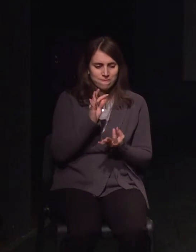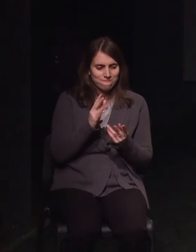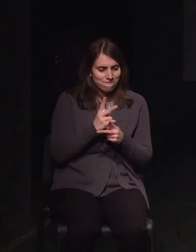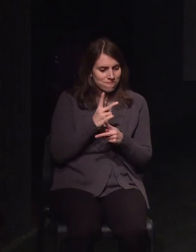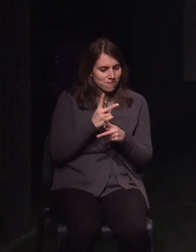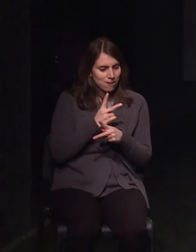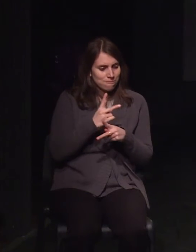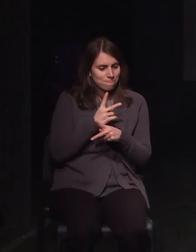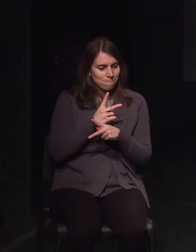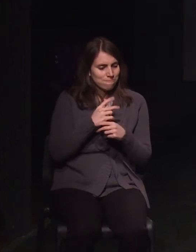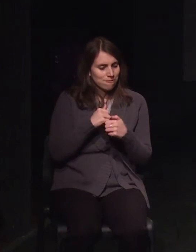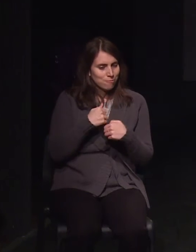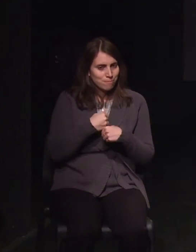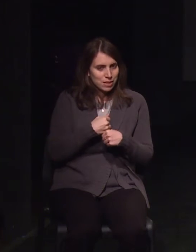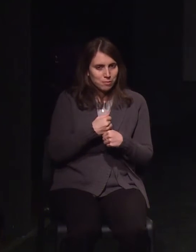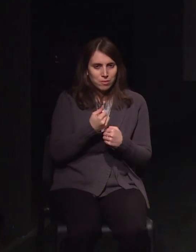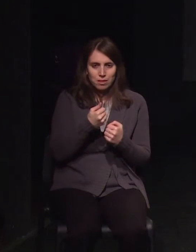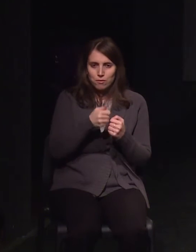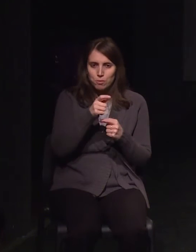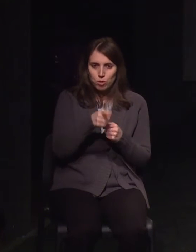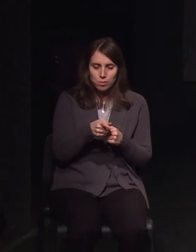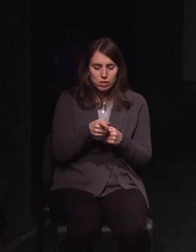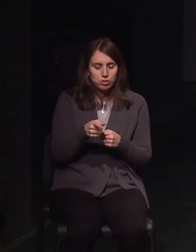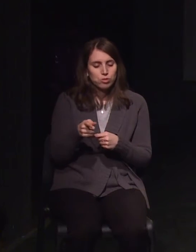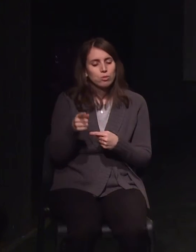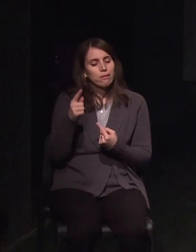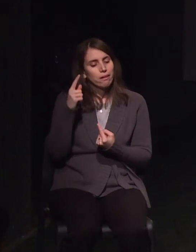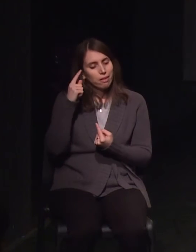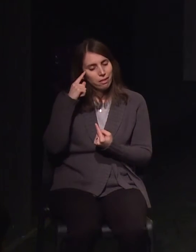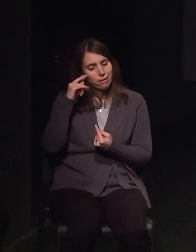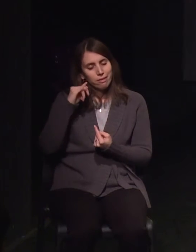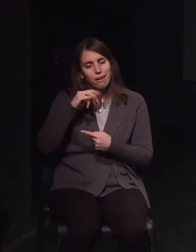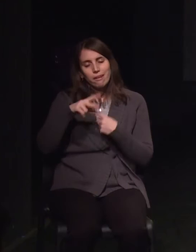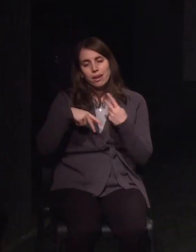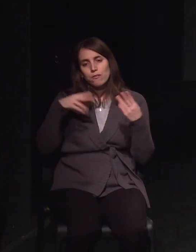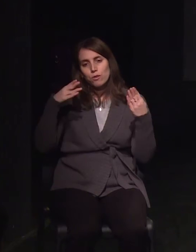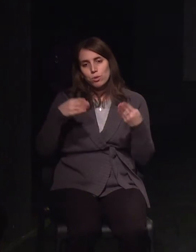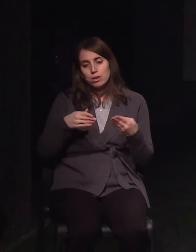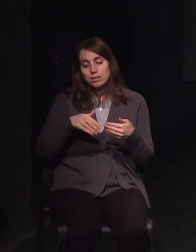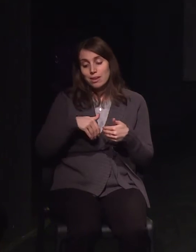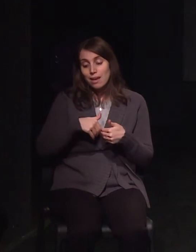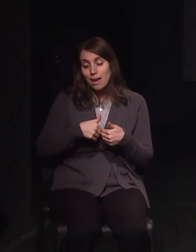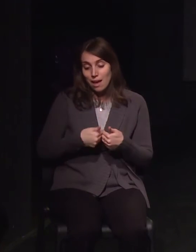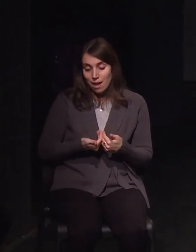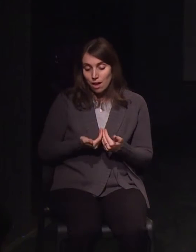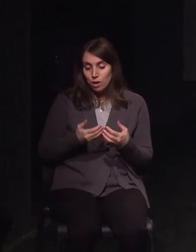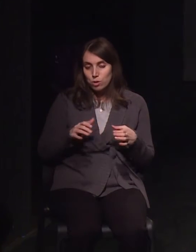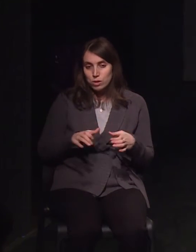Again, I come back to that kind of focus on how do we do something for this time that